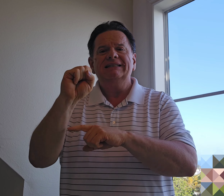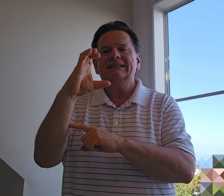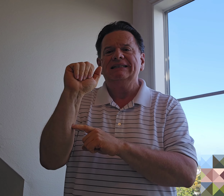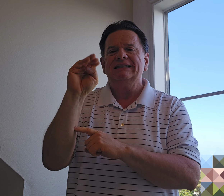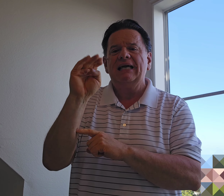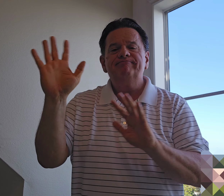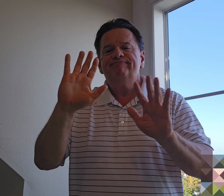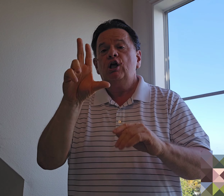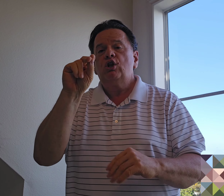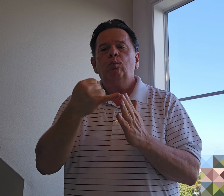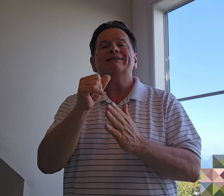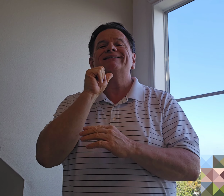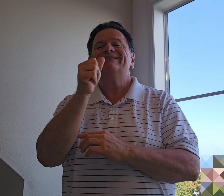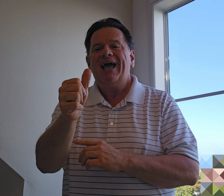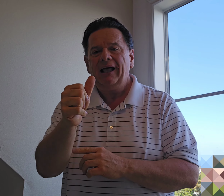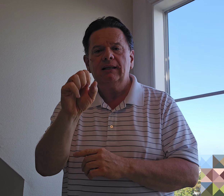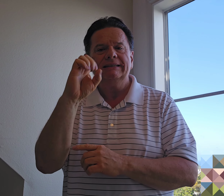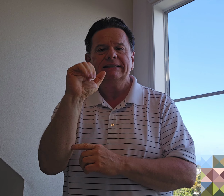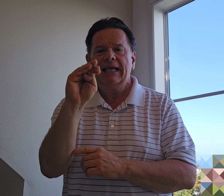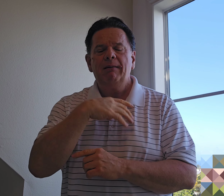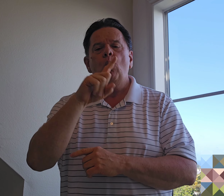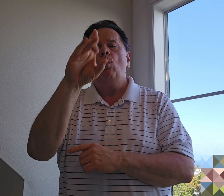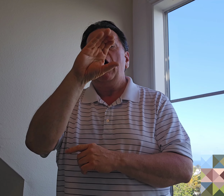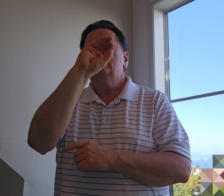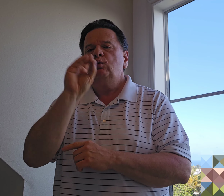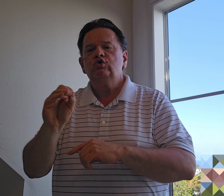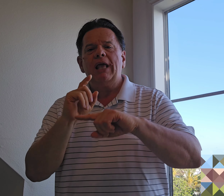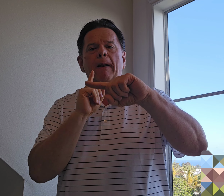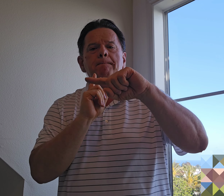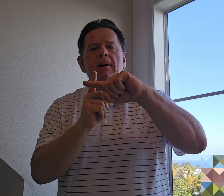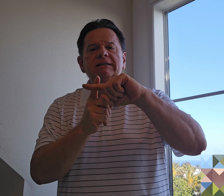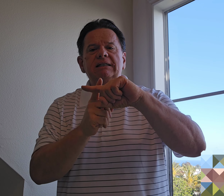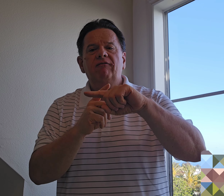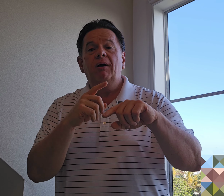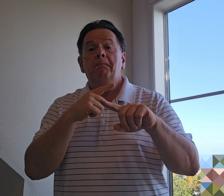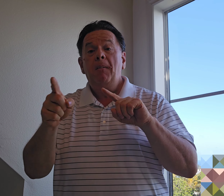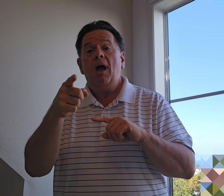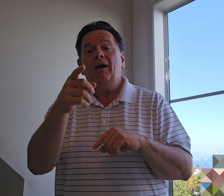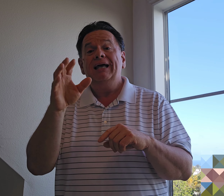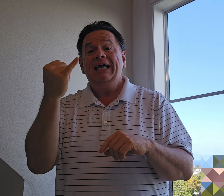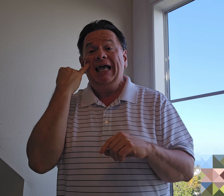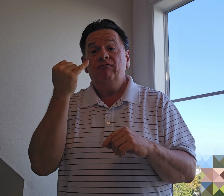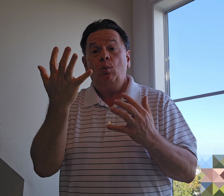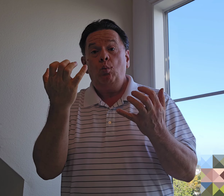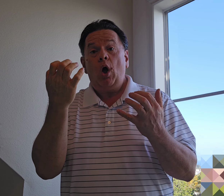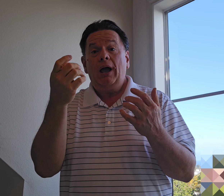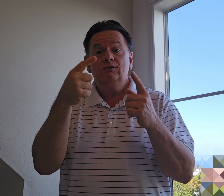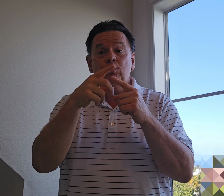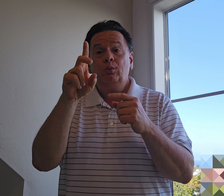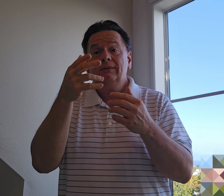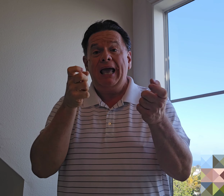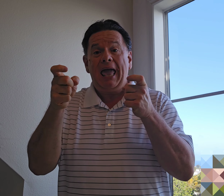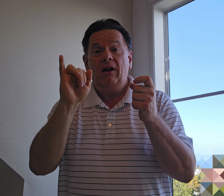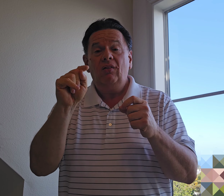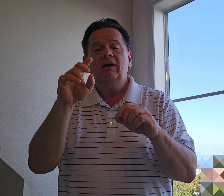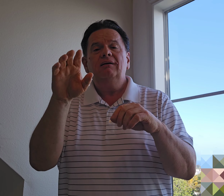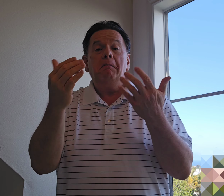No, it is not a scam, I am 100 percent positive on this. But you might want to do it the way I handled it.